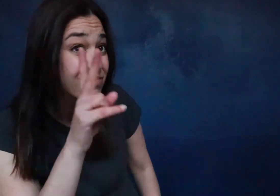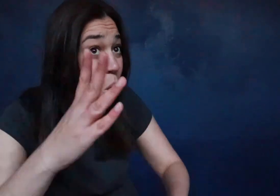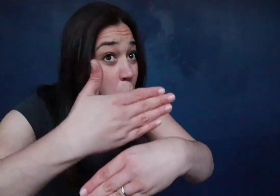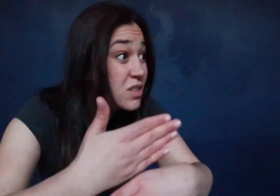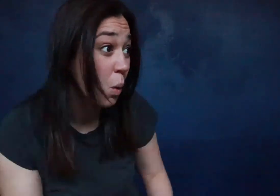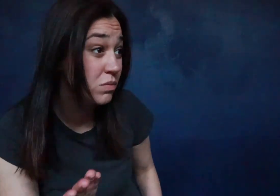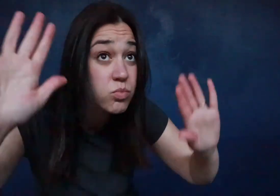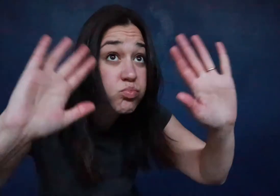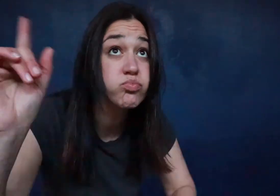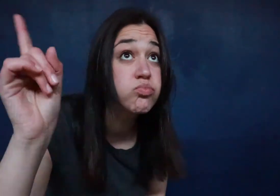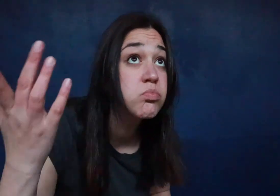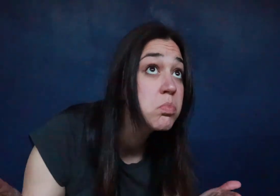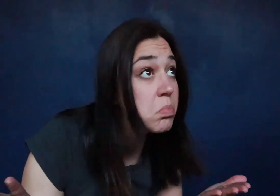Have a look out the window. What's the weather looking like?